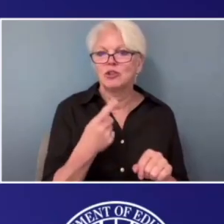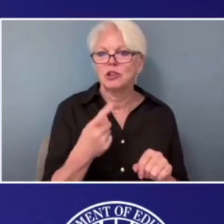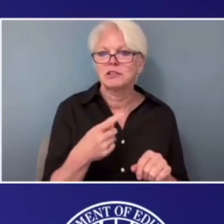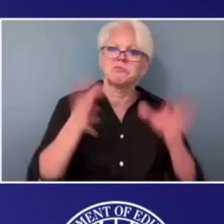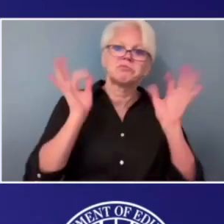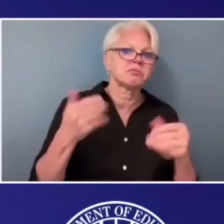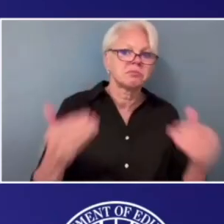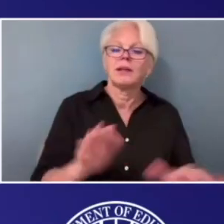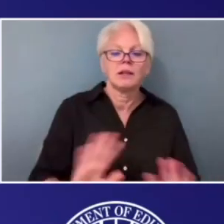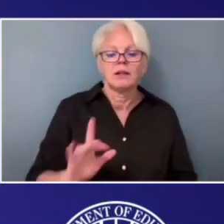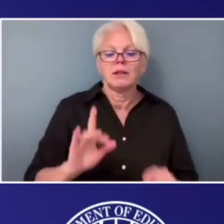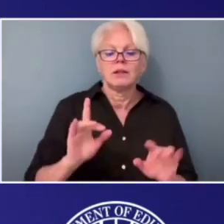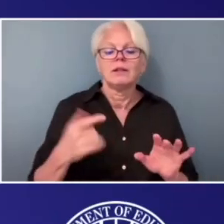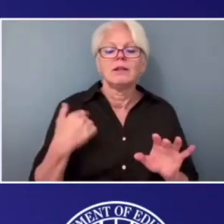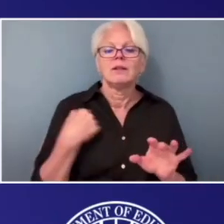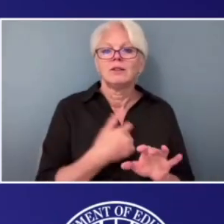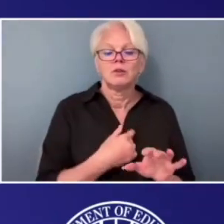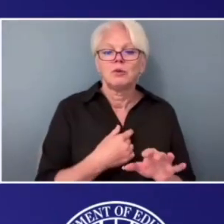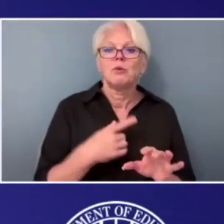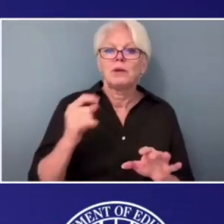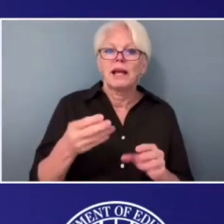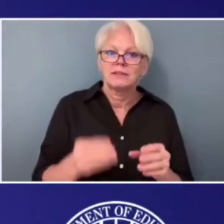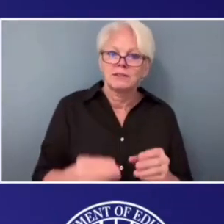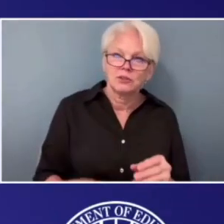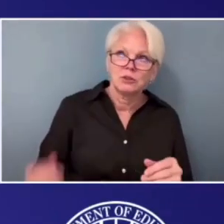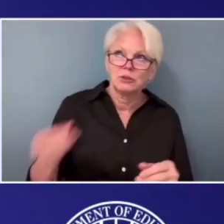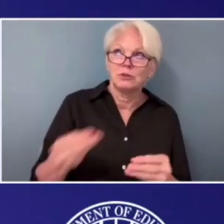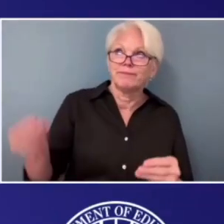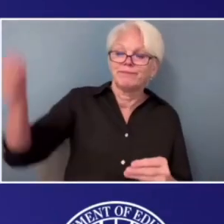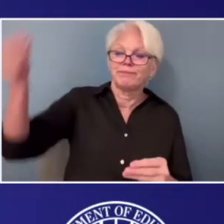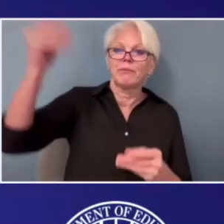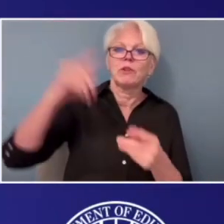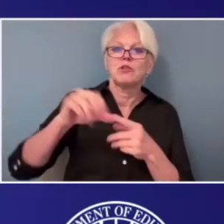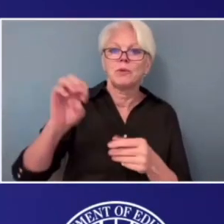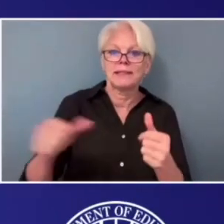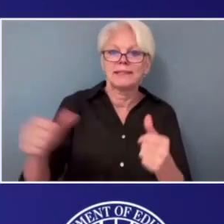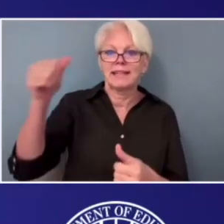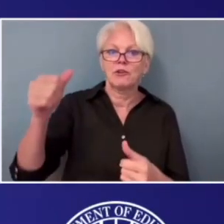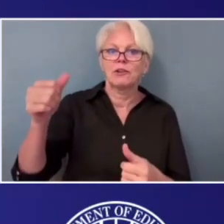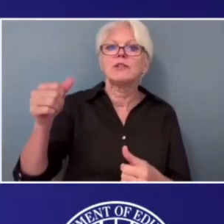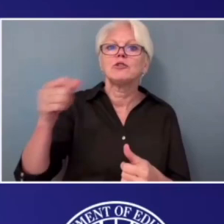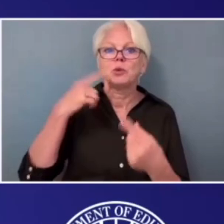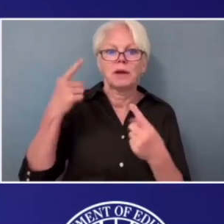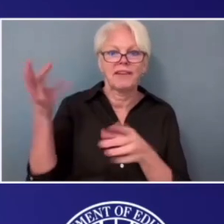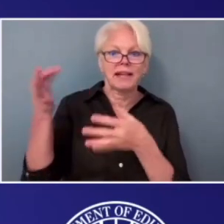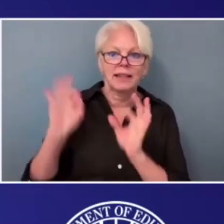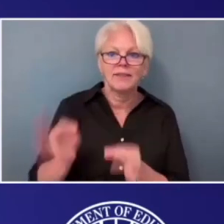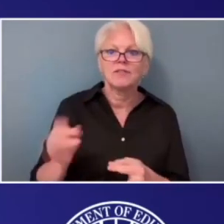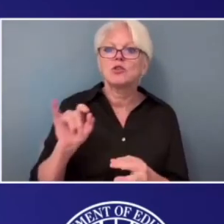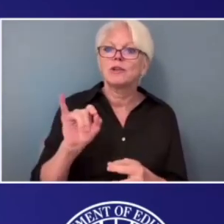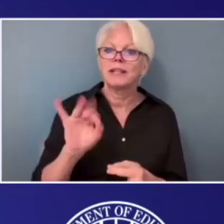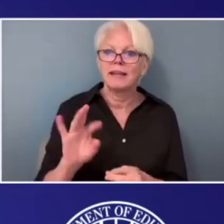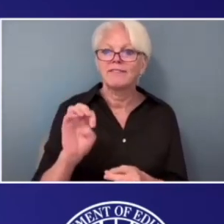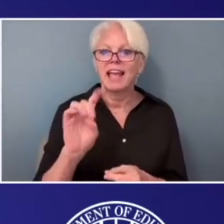It needs to go up to the Secretary effectively to determine whether or not the Department still wants to carry on with